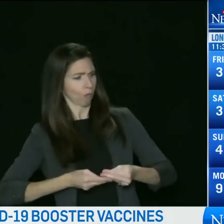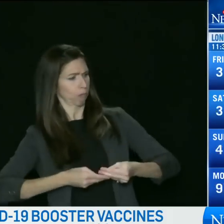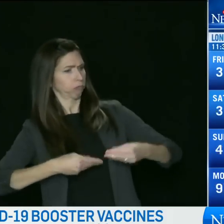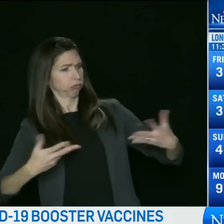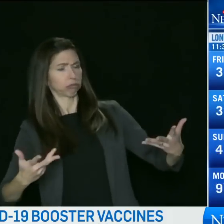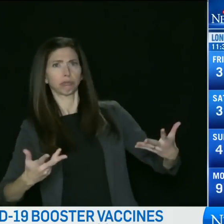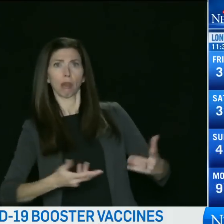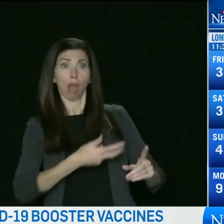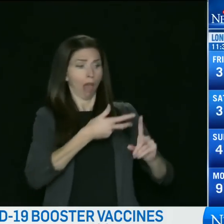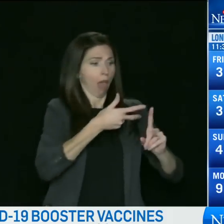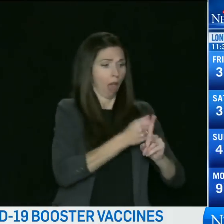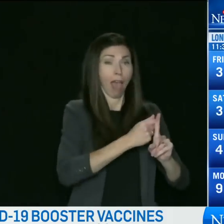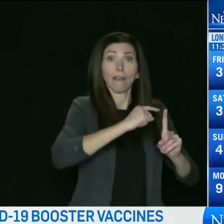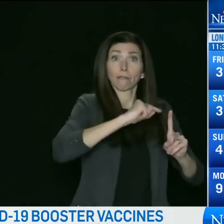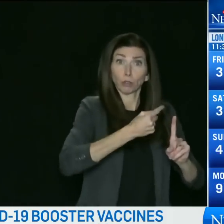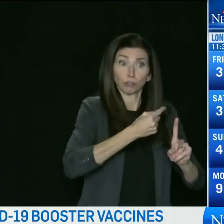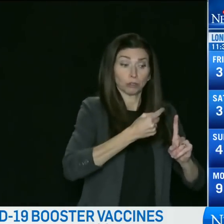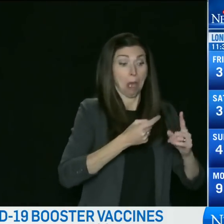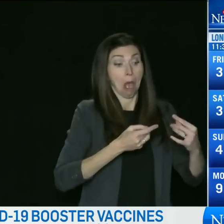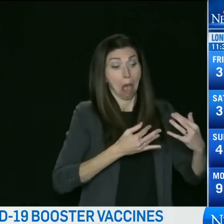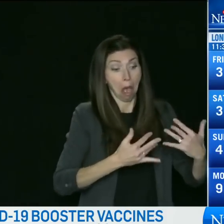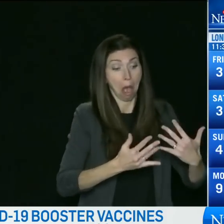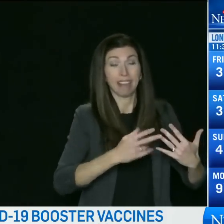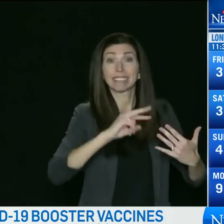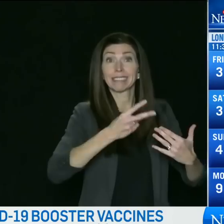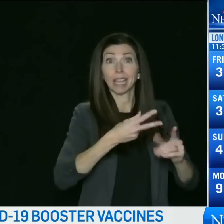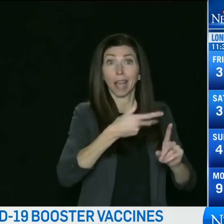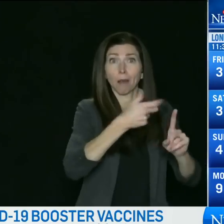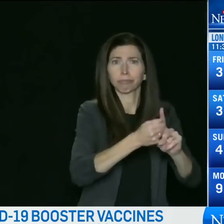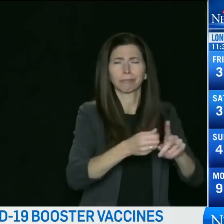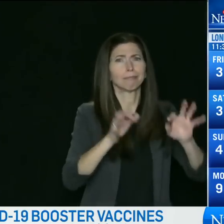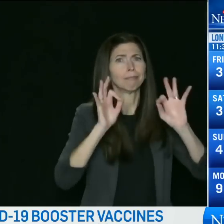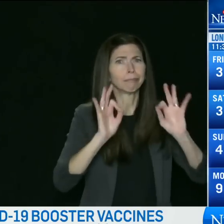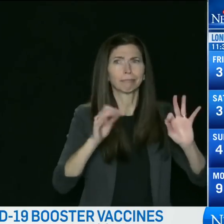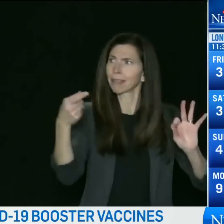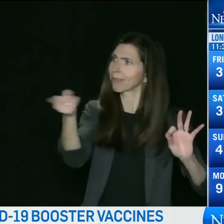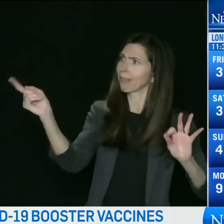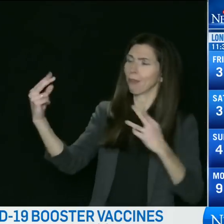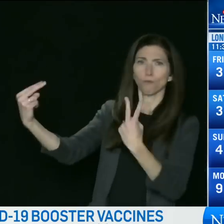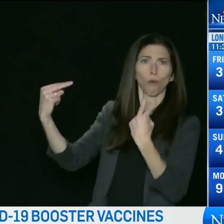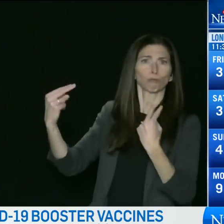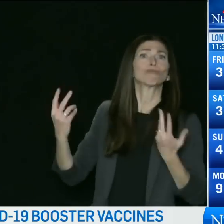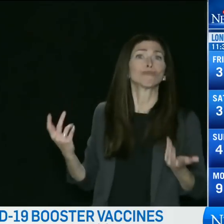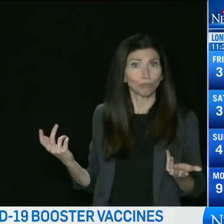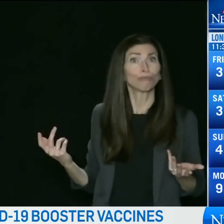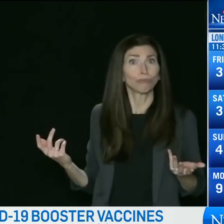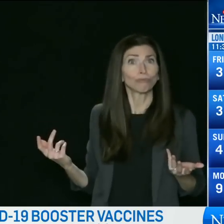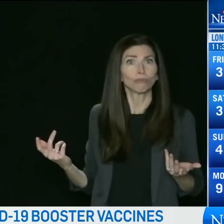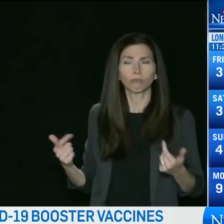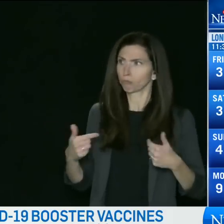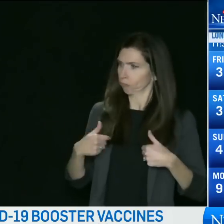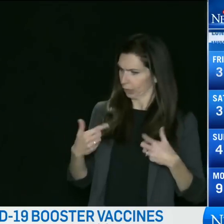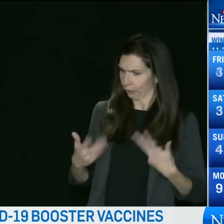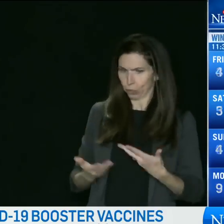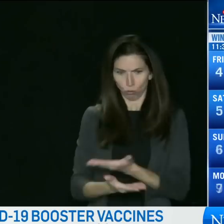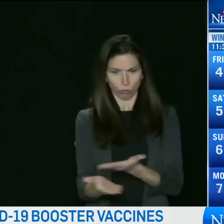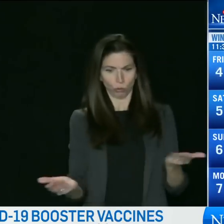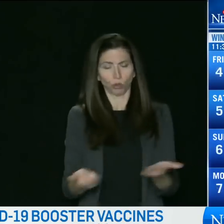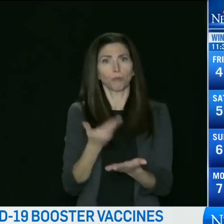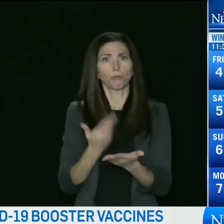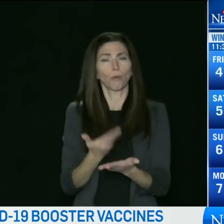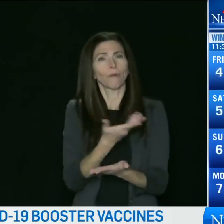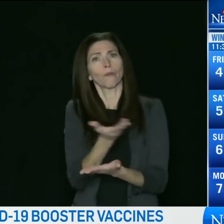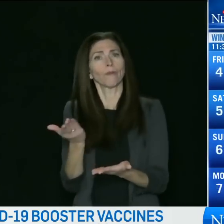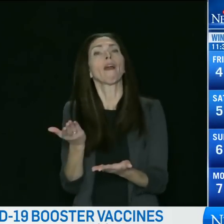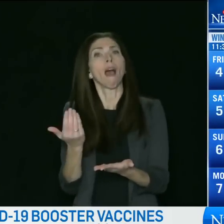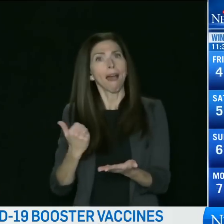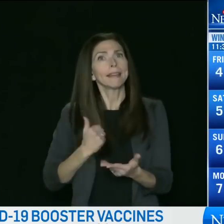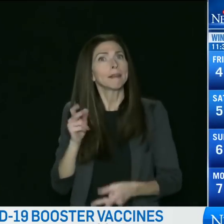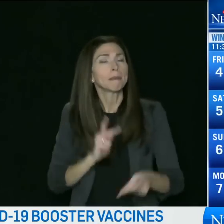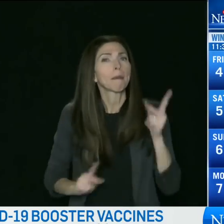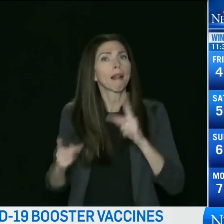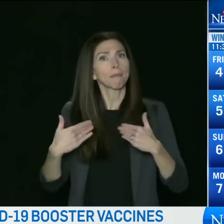INTERVALS WE APPLIED BETWEEN THE